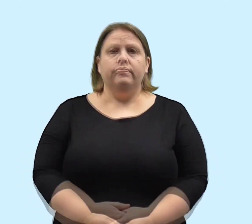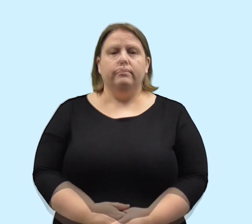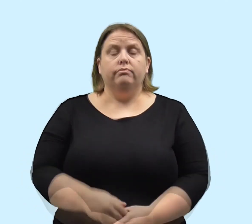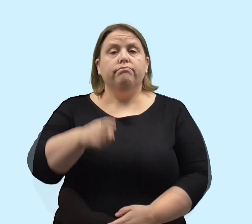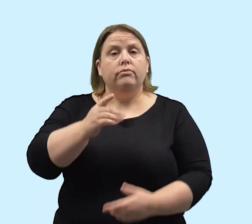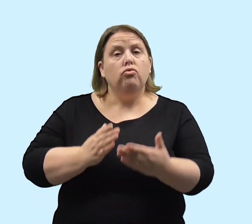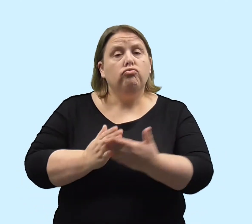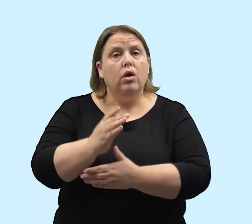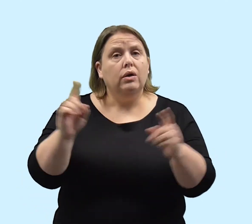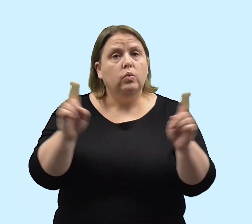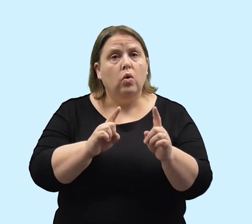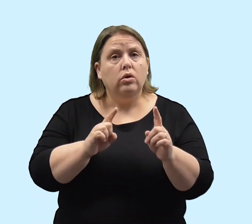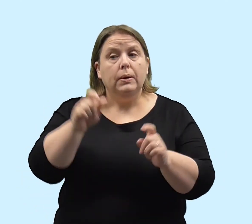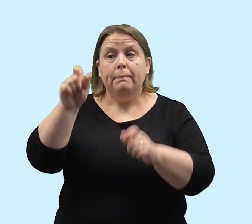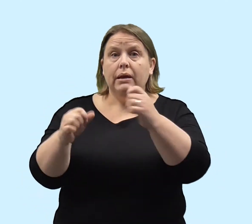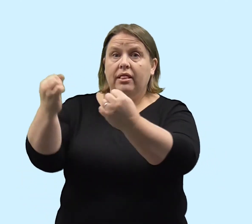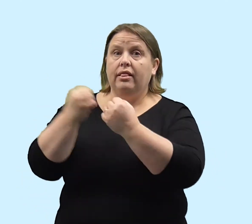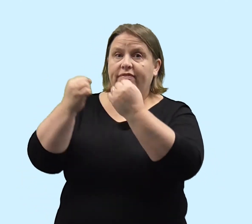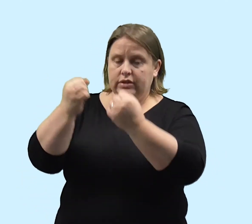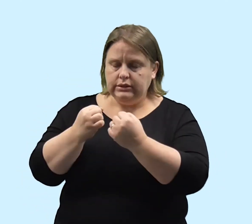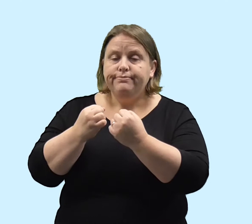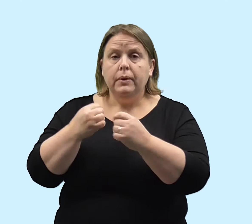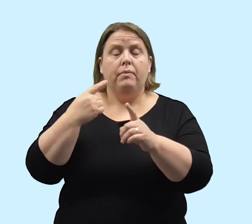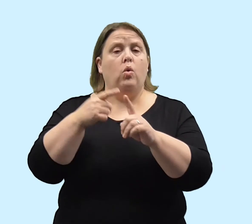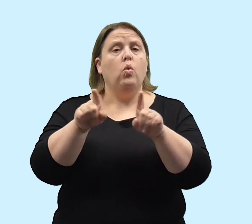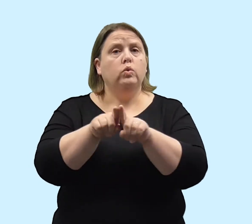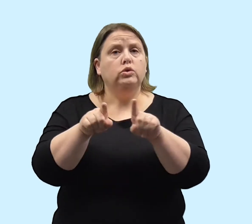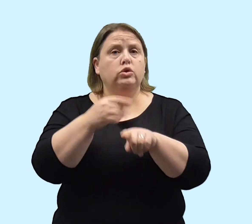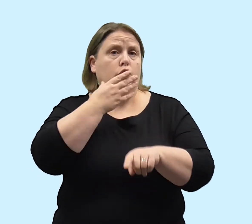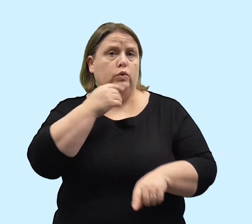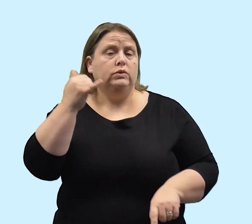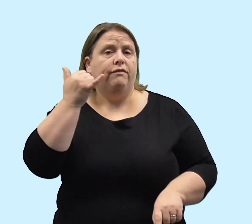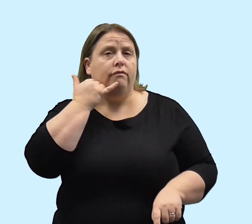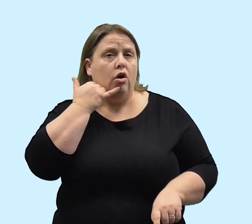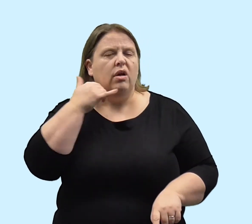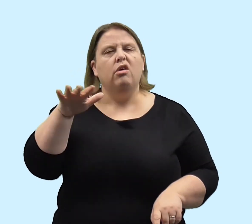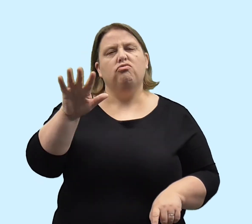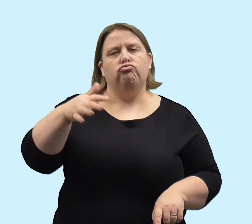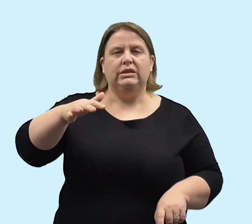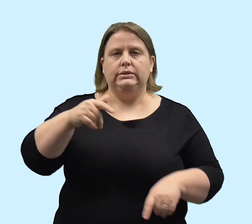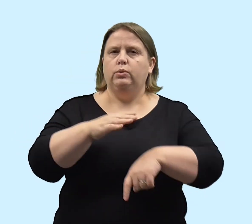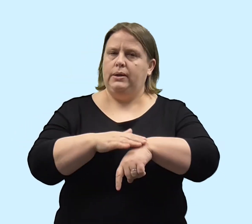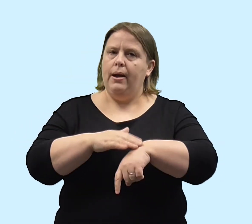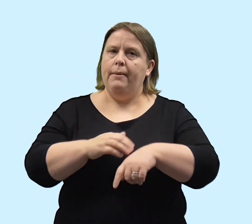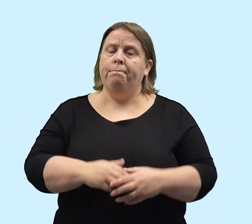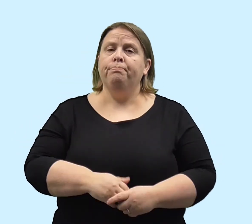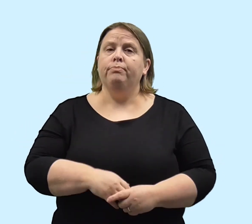You have the right to have visitors and use the telephone, at reasonable times.